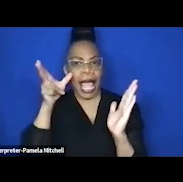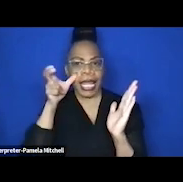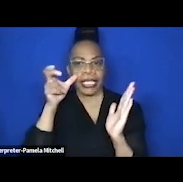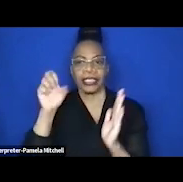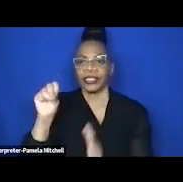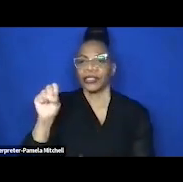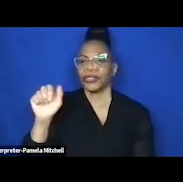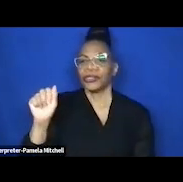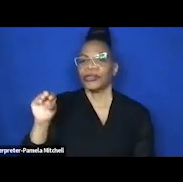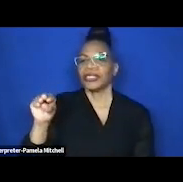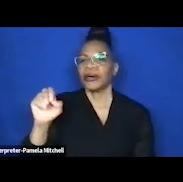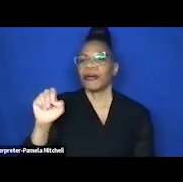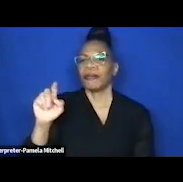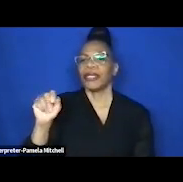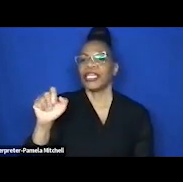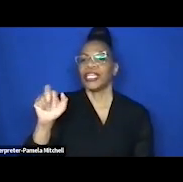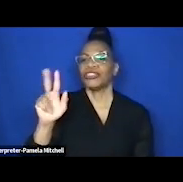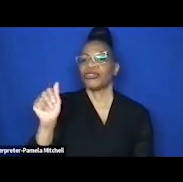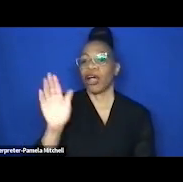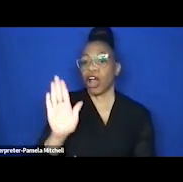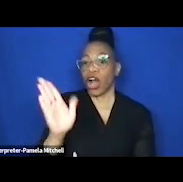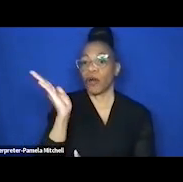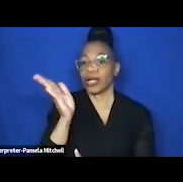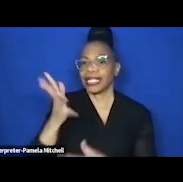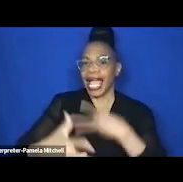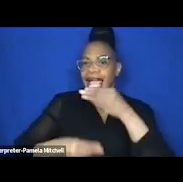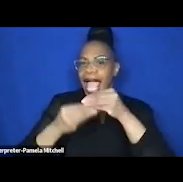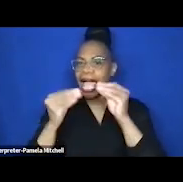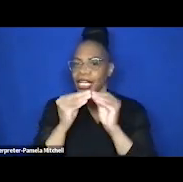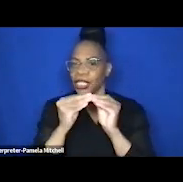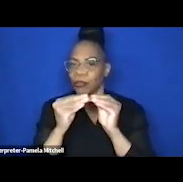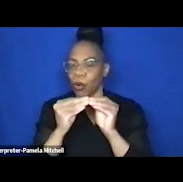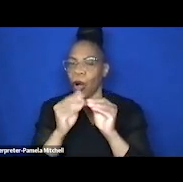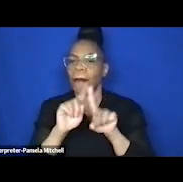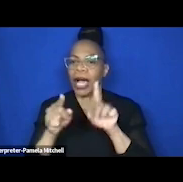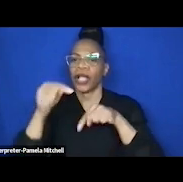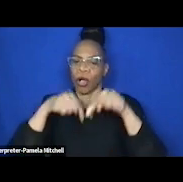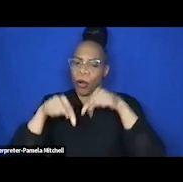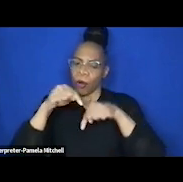I added a few more. But they really all go back to having conversations about SOAR.